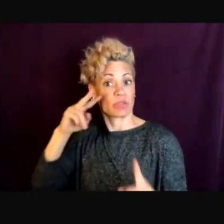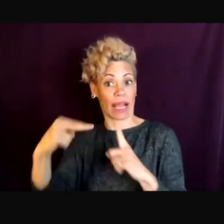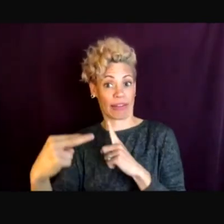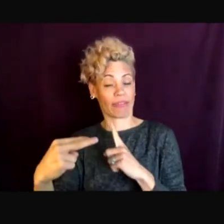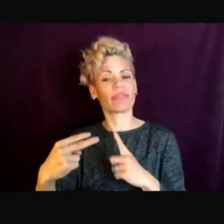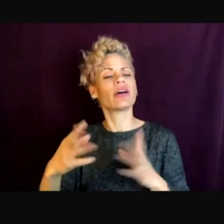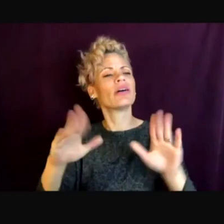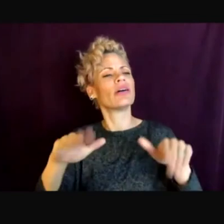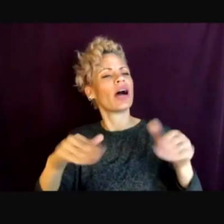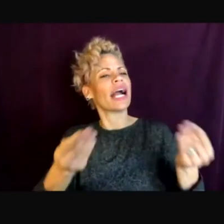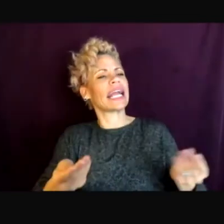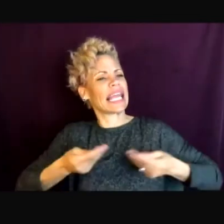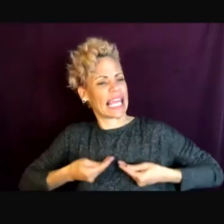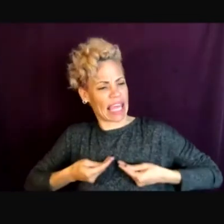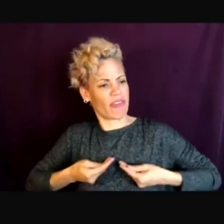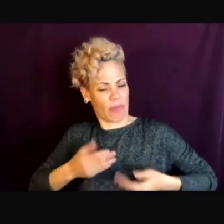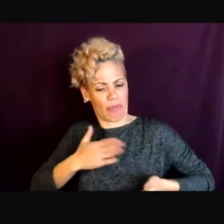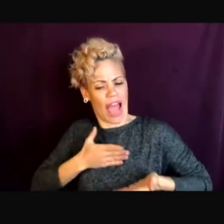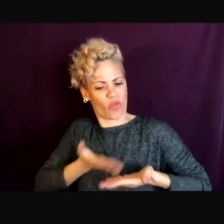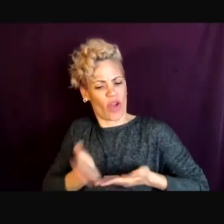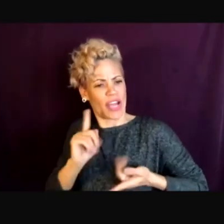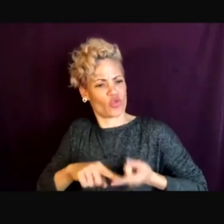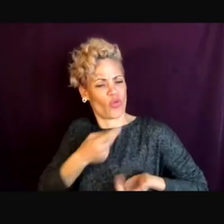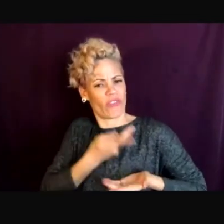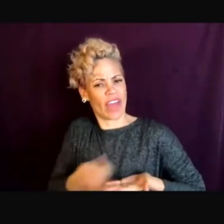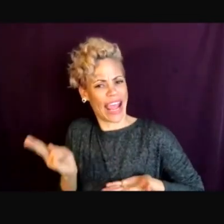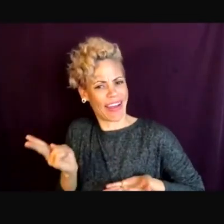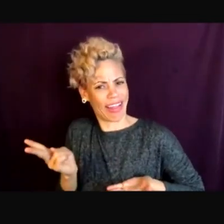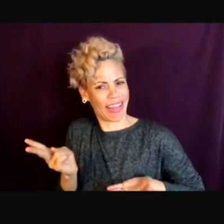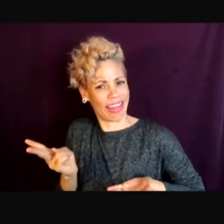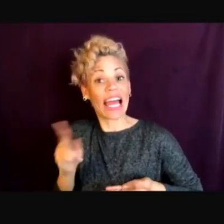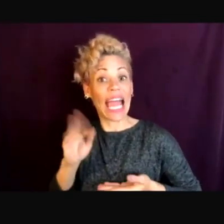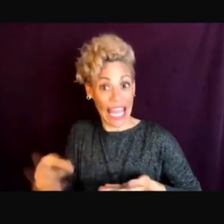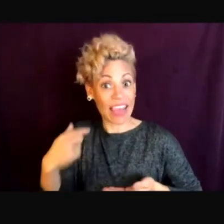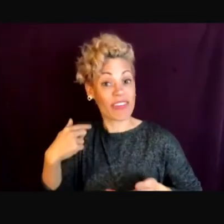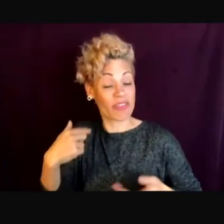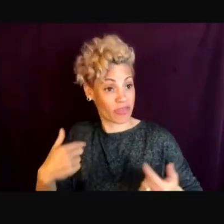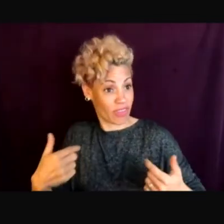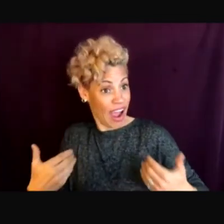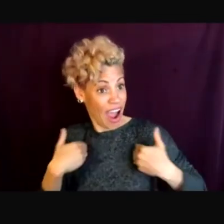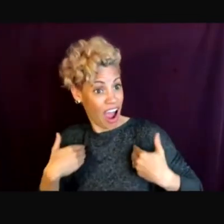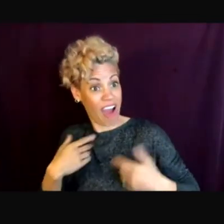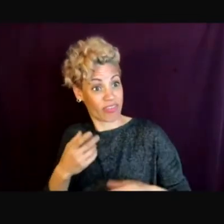If you give us the right to fail, then we have an opportunity to succeed.